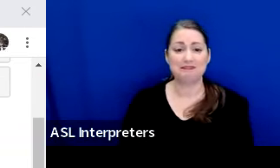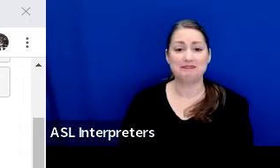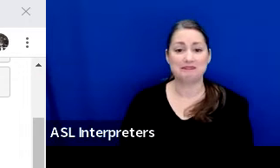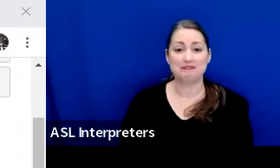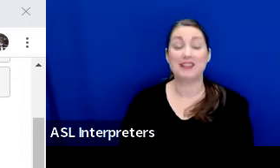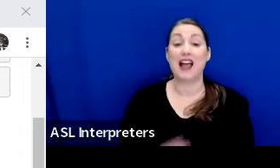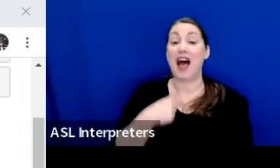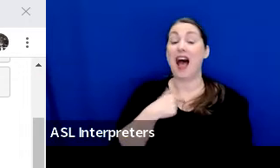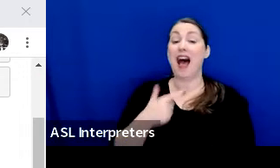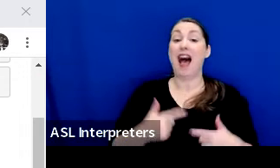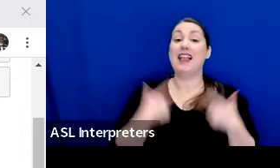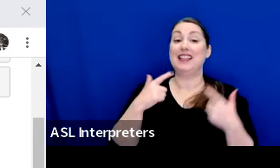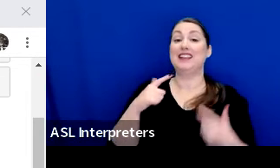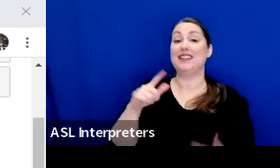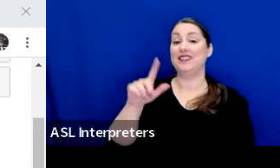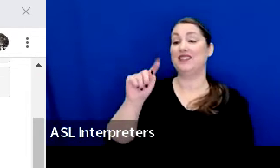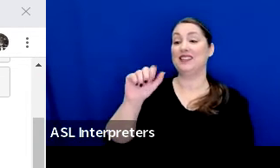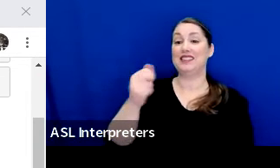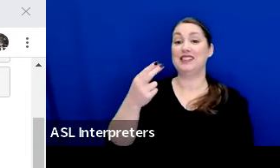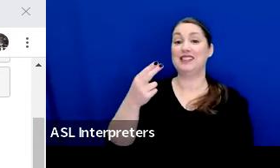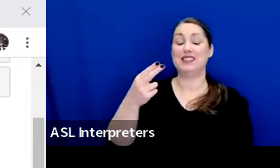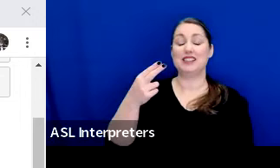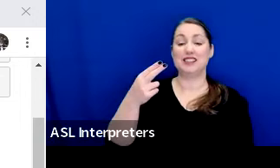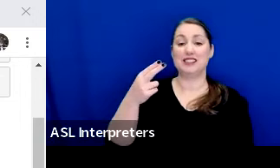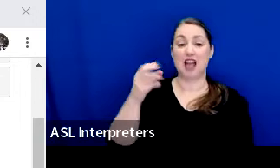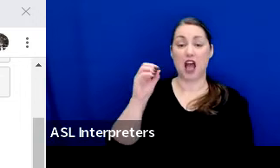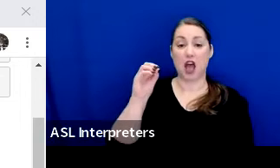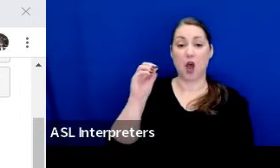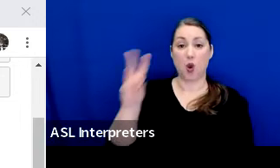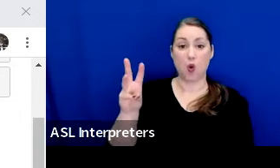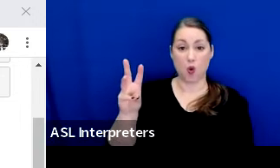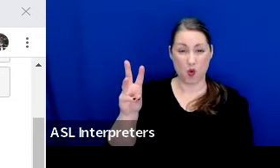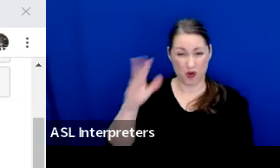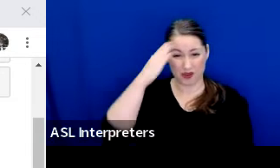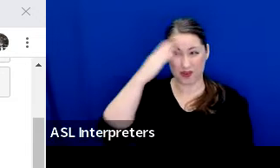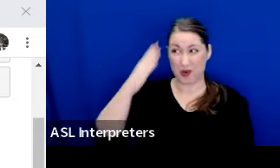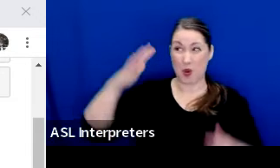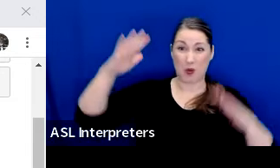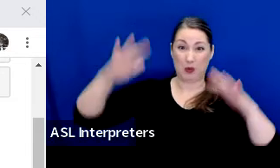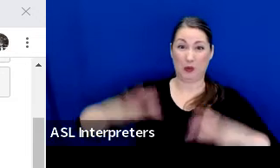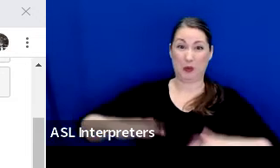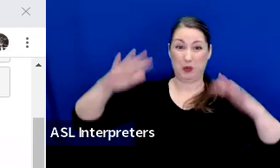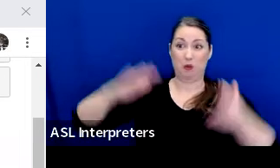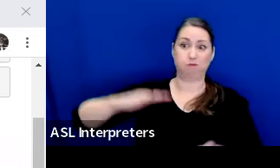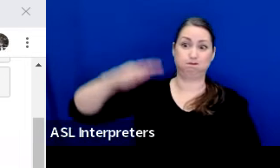with a lot of snow. And if it takes a day, that means that we have no power because I haven't a lot in our town. Solid on that.